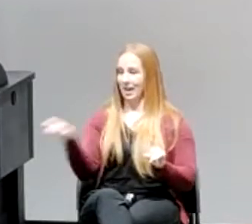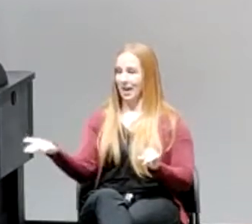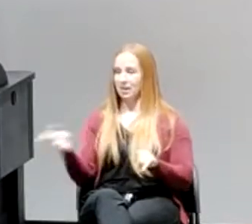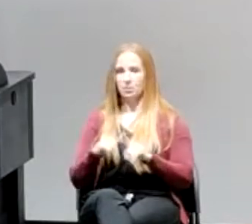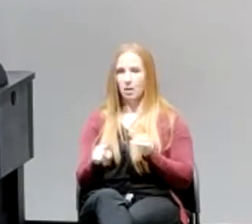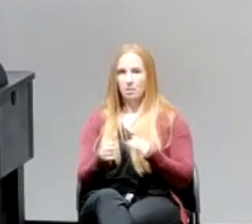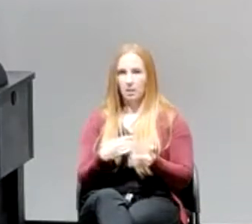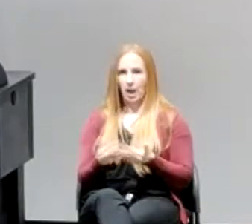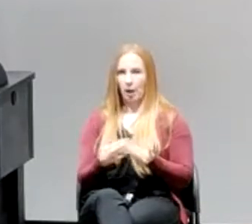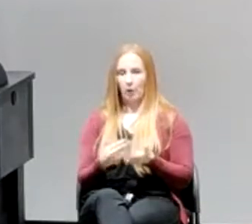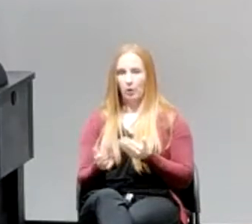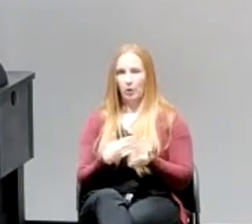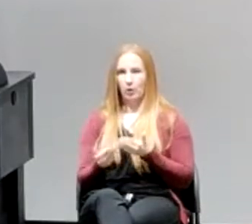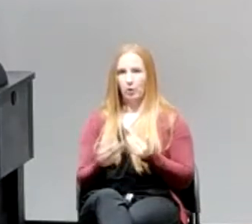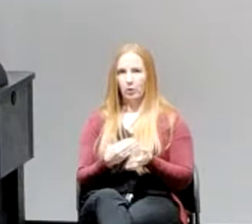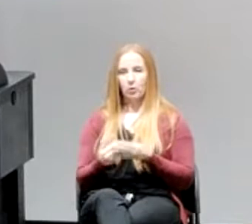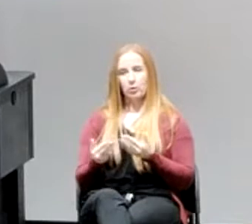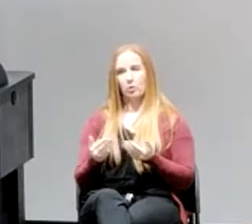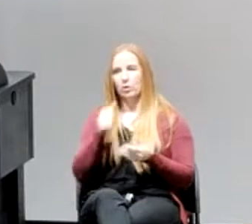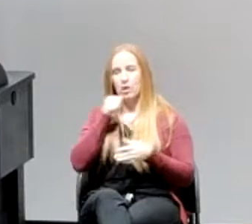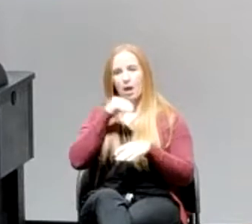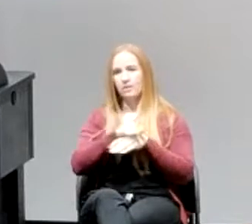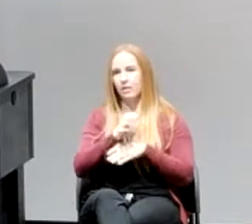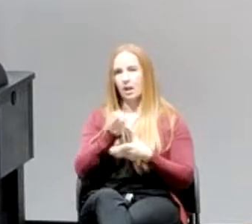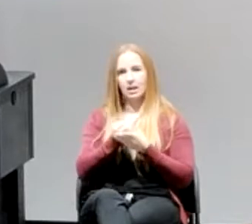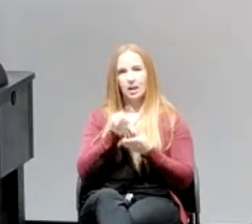Economic diversification has always been something we talked about.